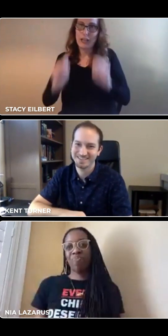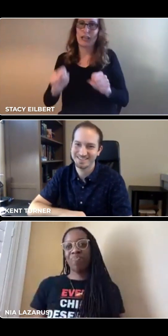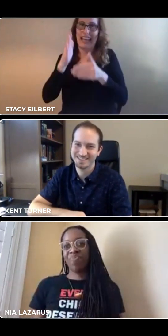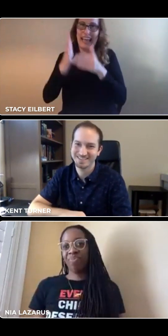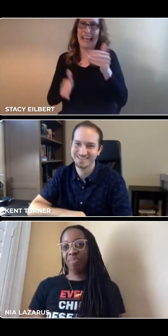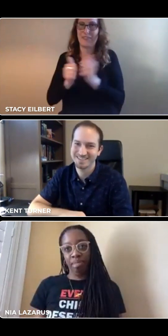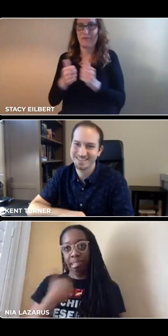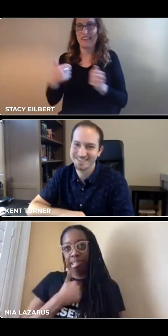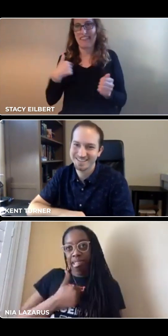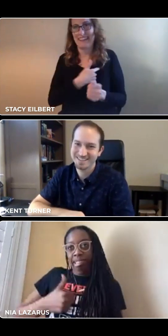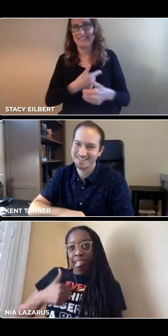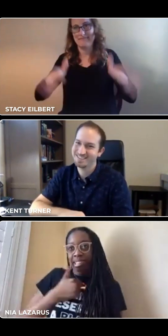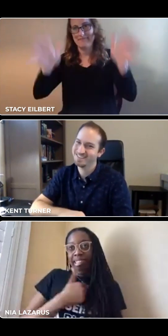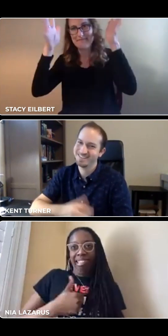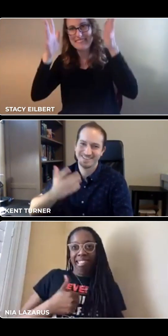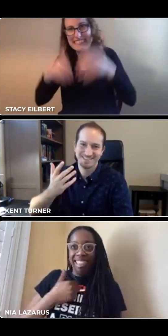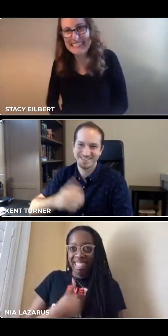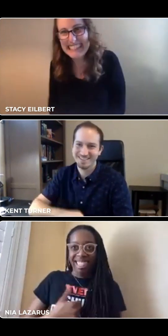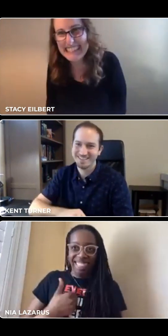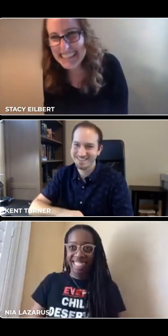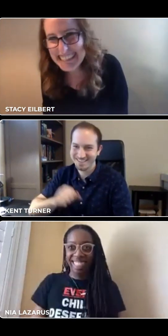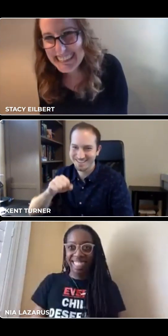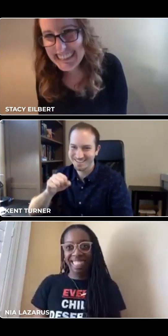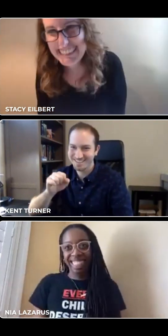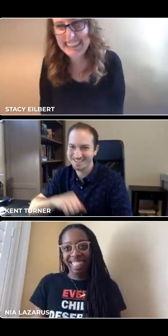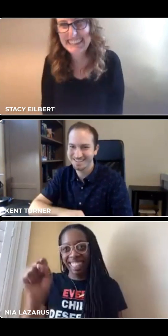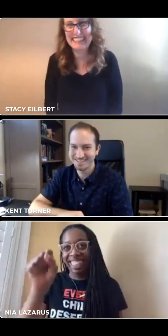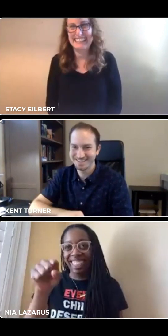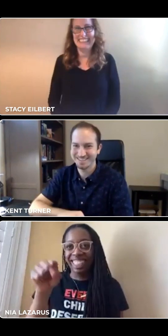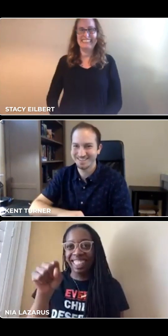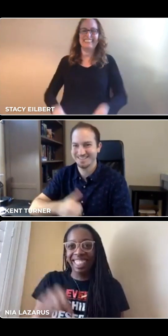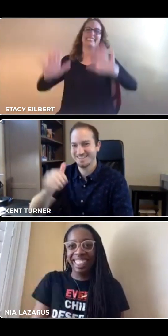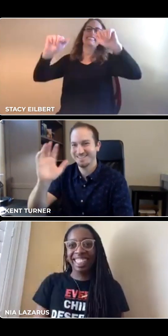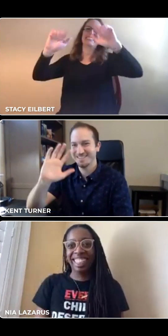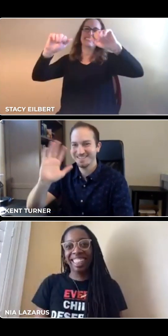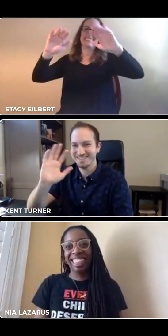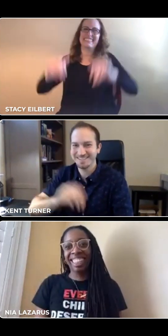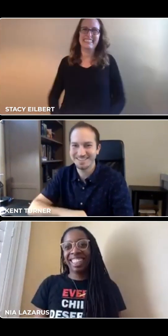all of your tech issues, Nia, I'm so glad you could end with us. [Laugh] Sorry about my tech issues! Thank you guys!